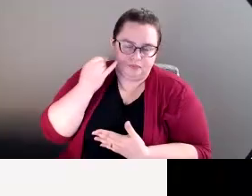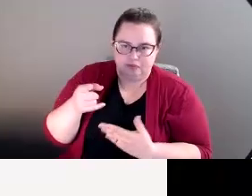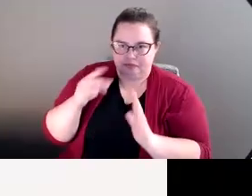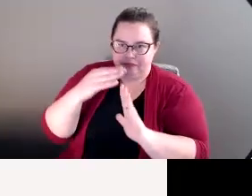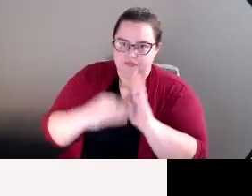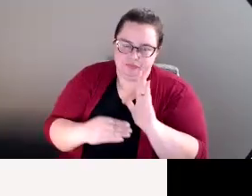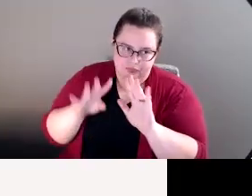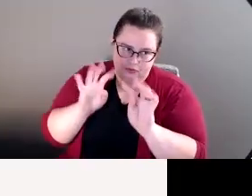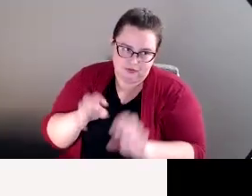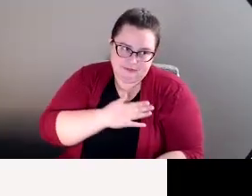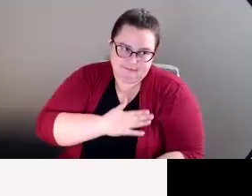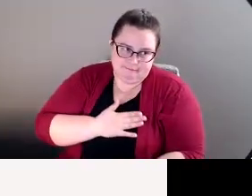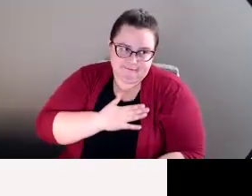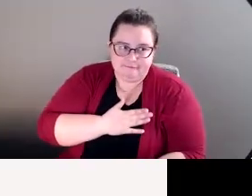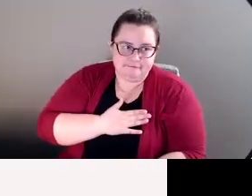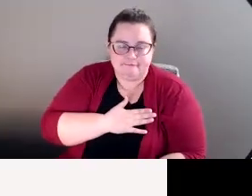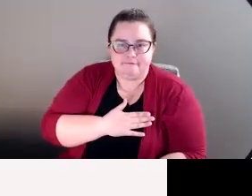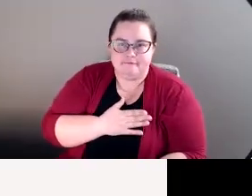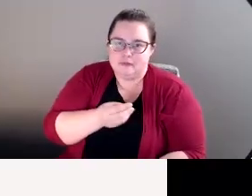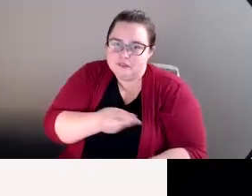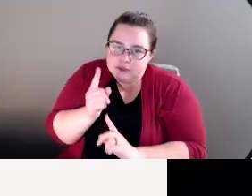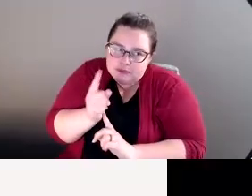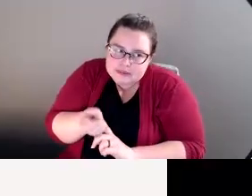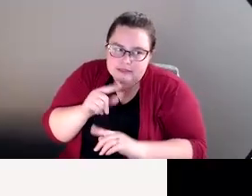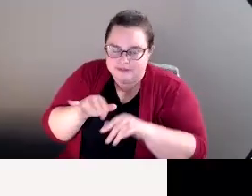those as well and take a few minutes to fill all that for us. Then.